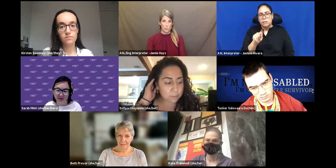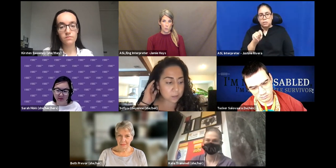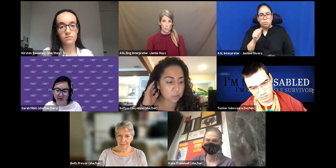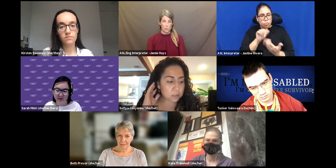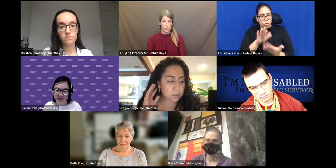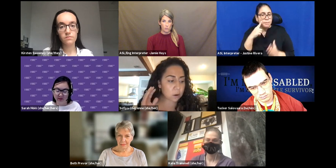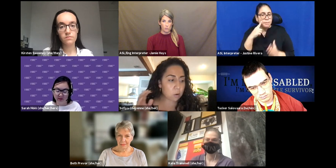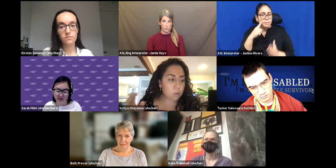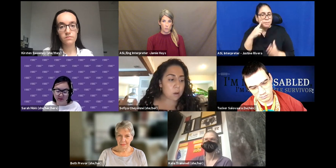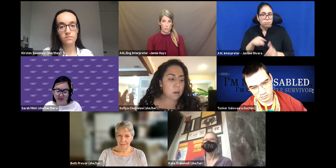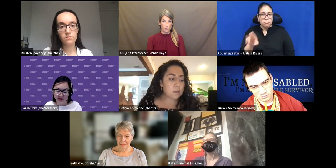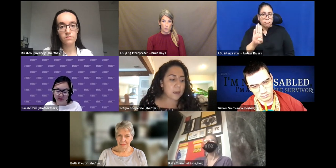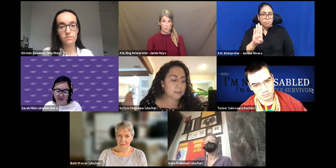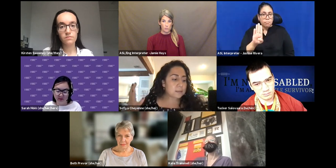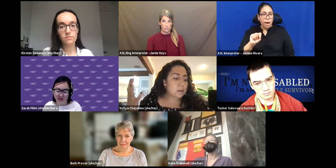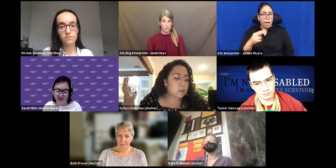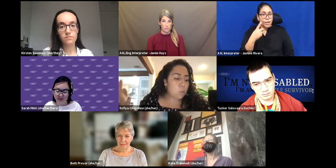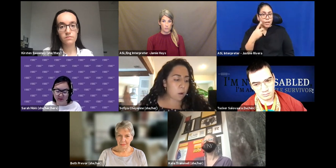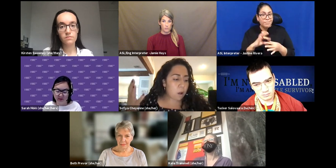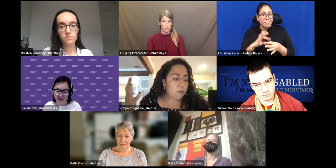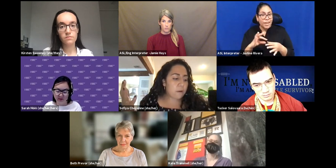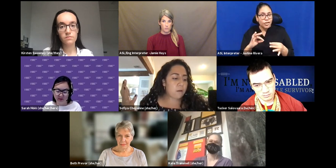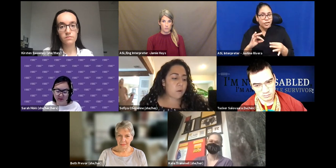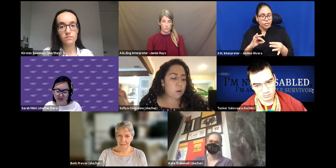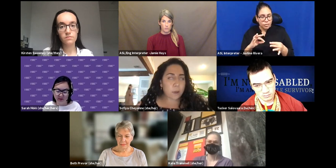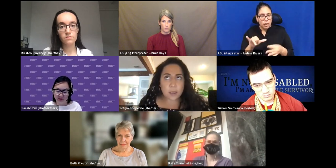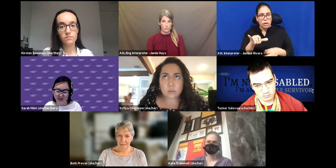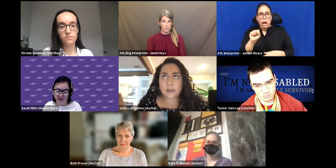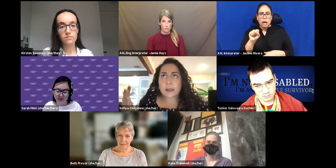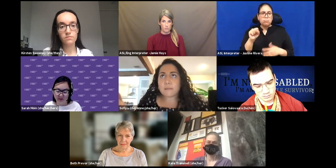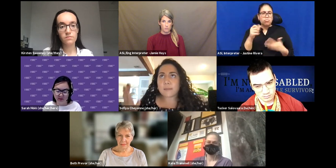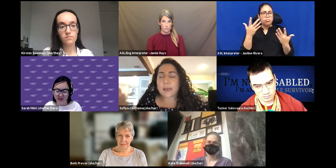mentioned, you know, yes, the one-off of, okay, you need maybe